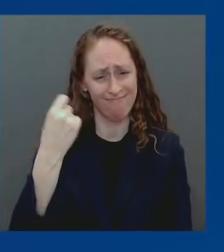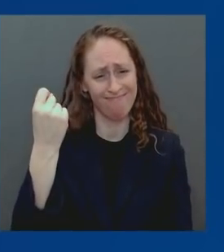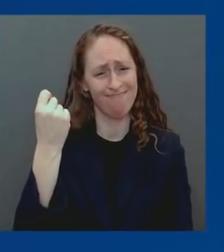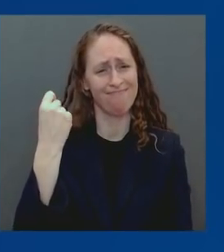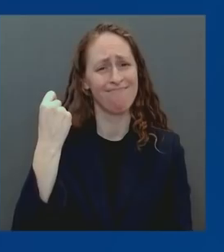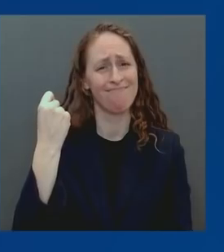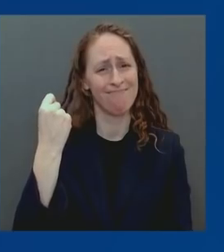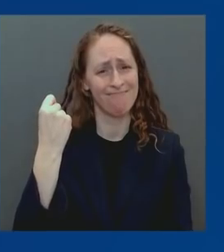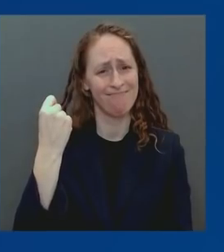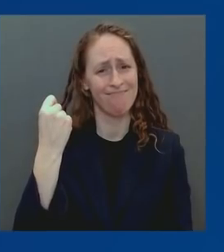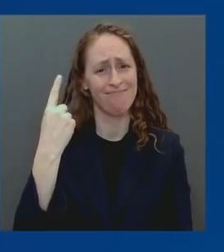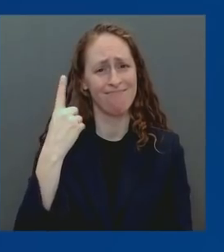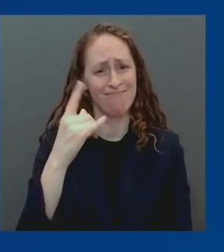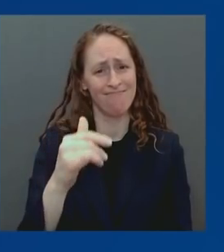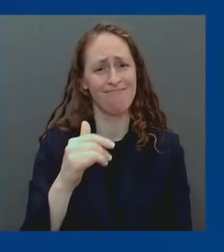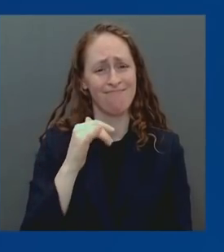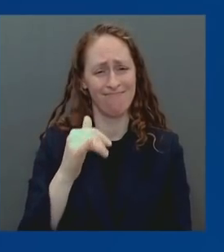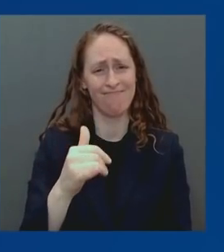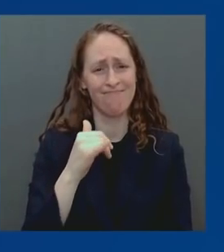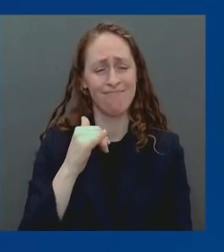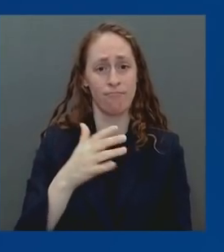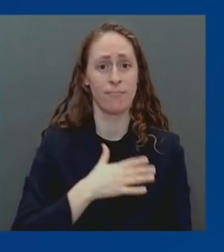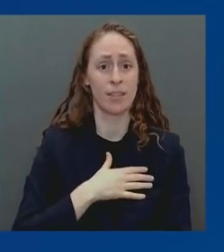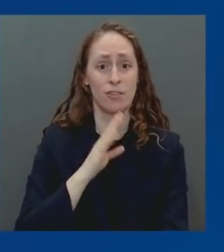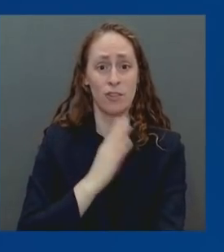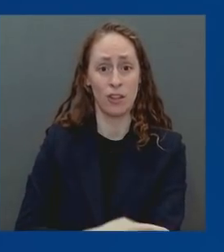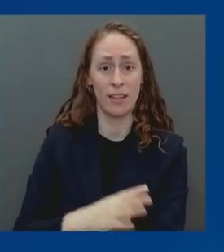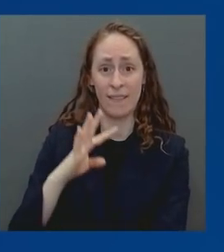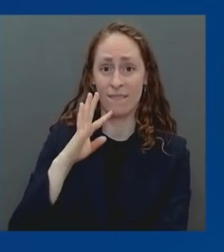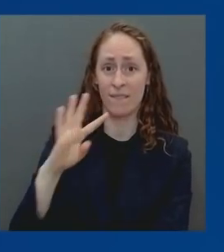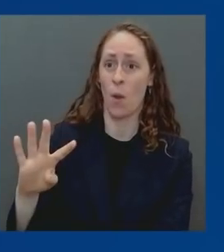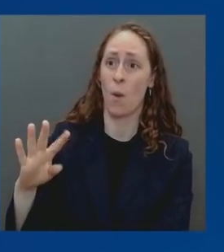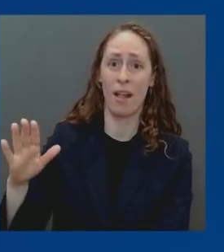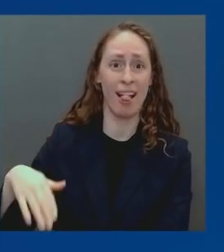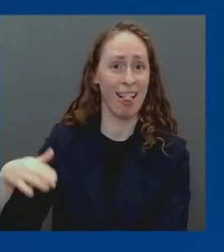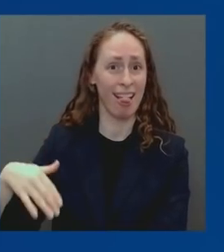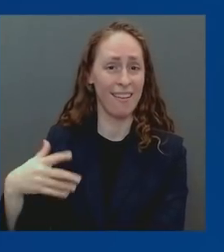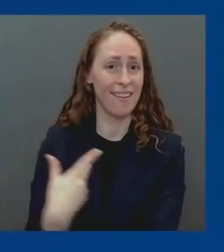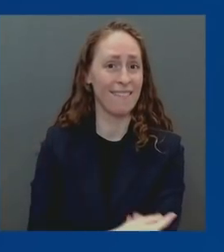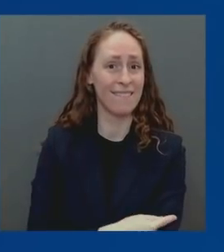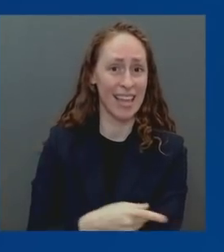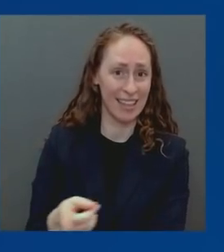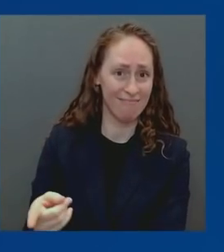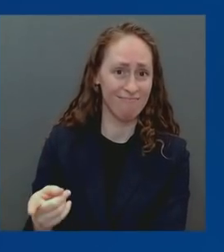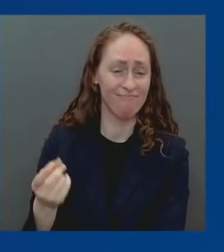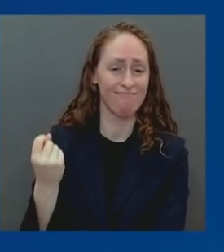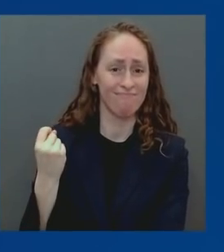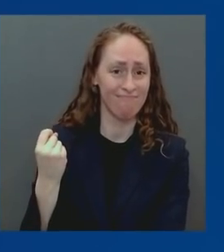who is not yet eligible to get vaccinated. That's why I'm hopeful that we may be one step closer